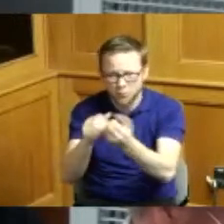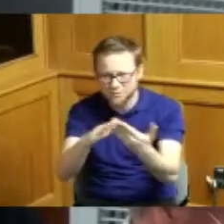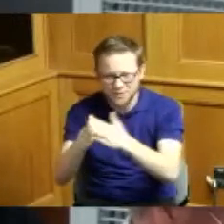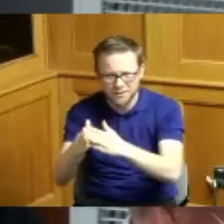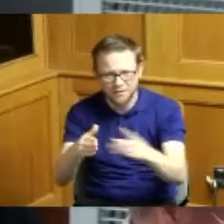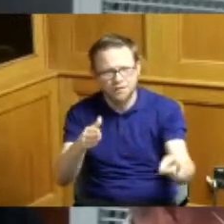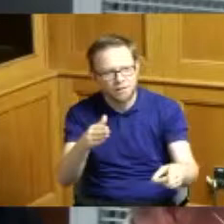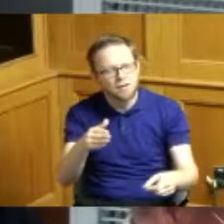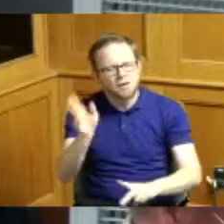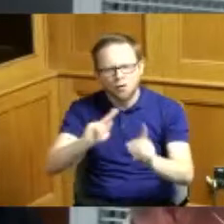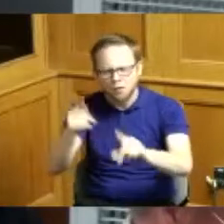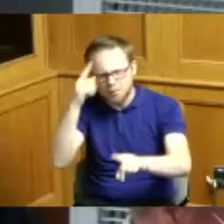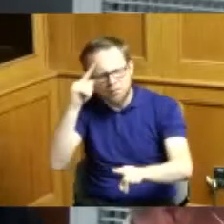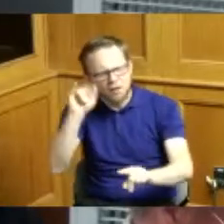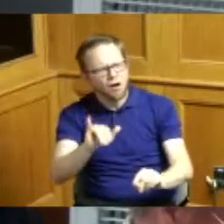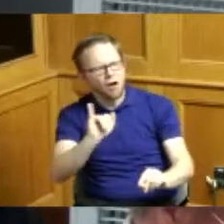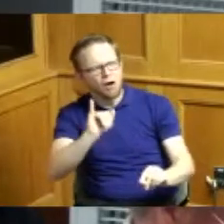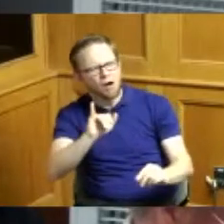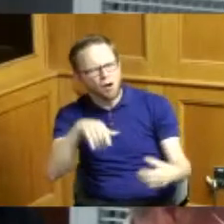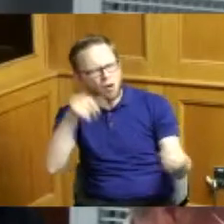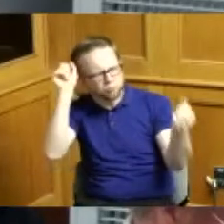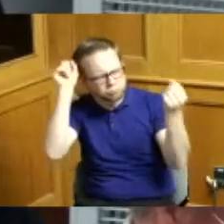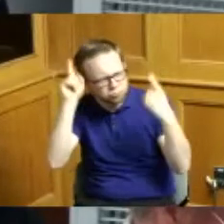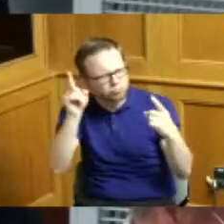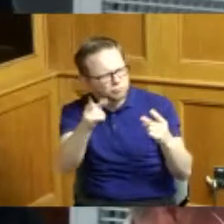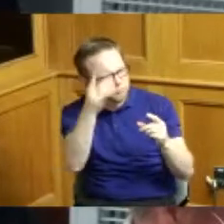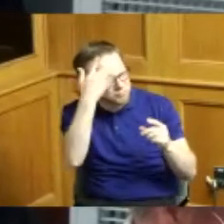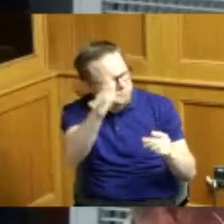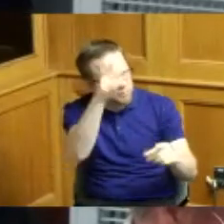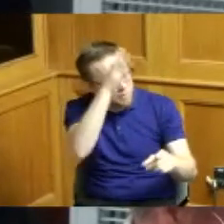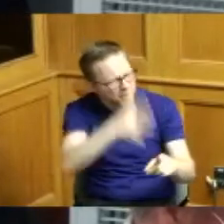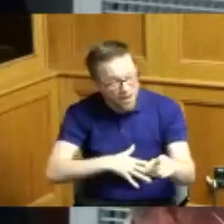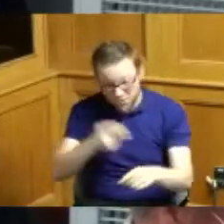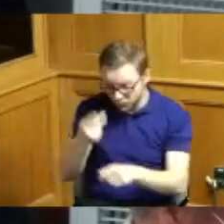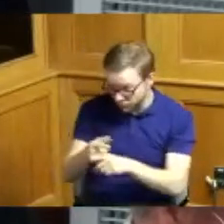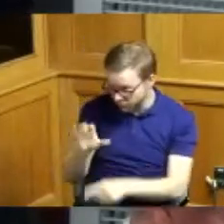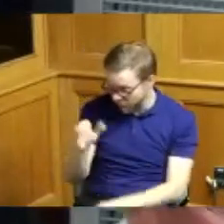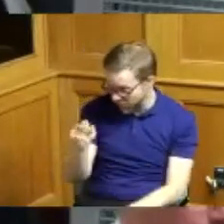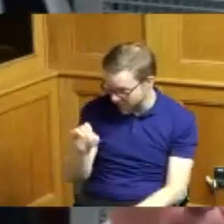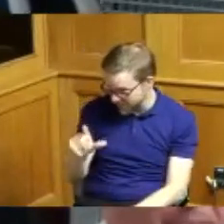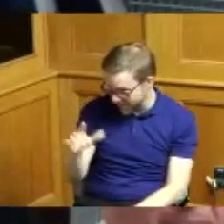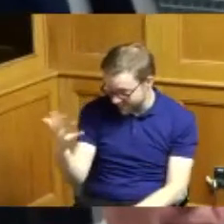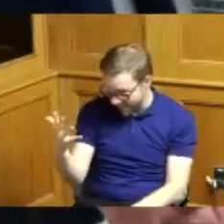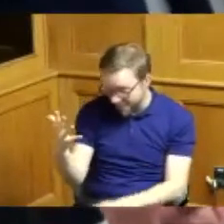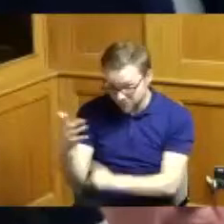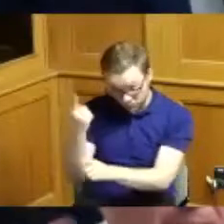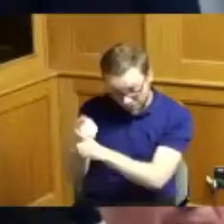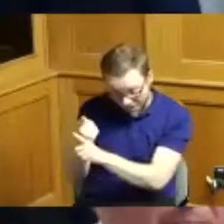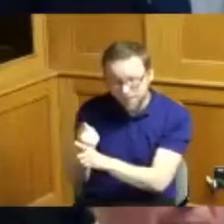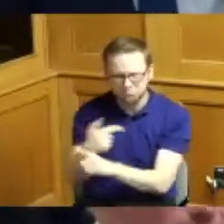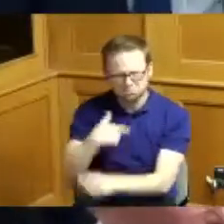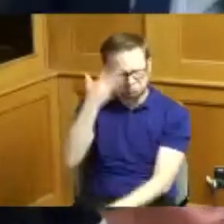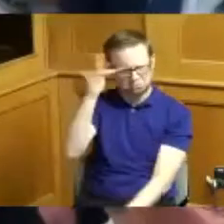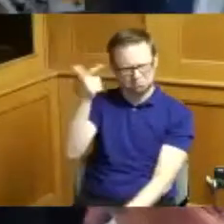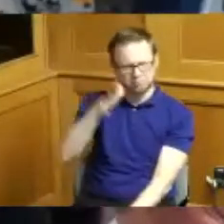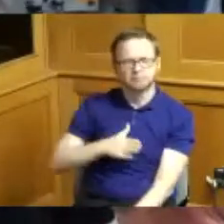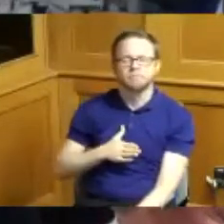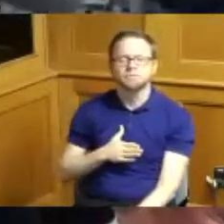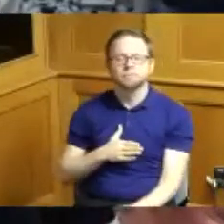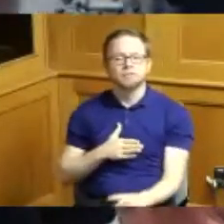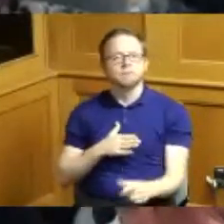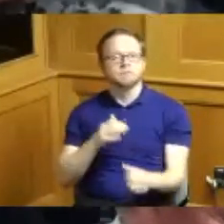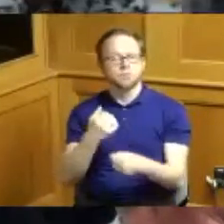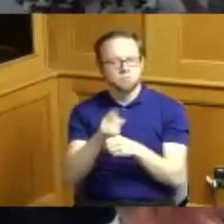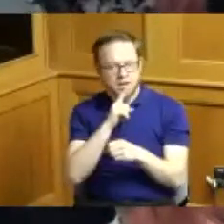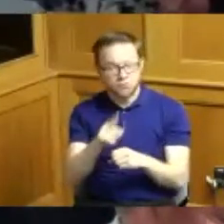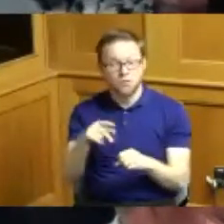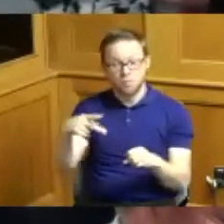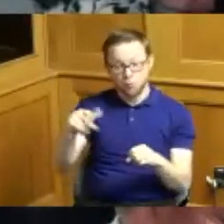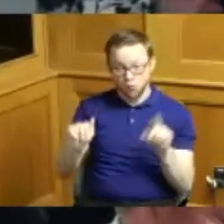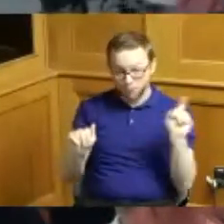smart he ain't that right Channel 5 John London so uh make sure Port Authority in 3CDC take that bill